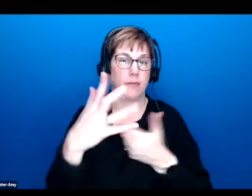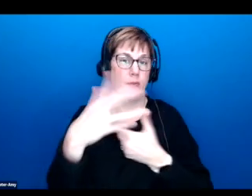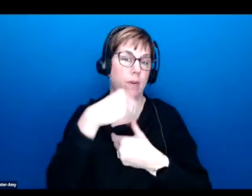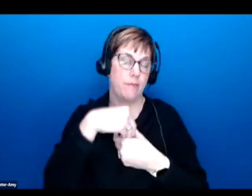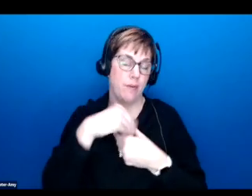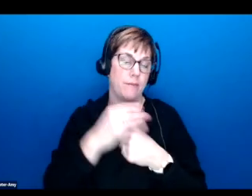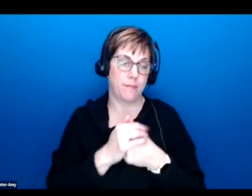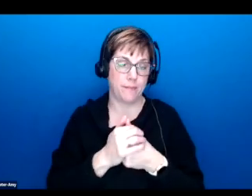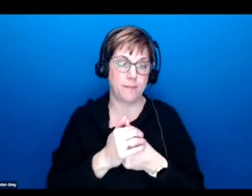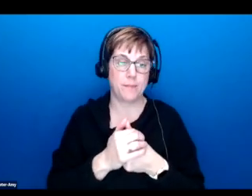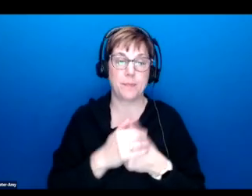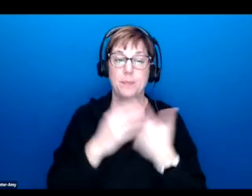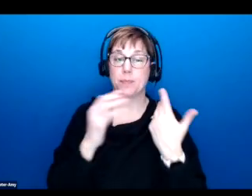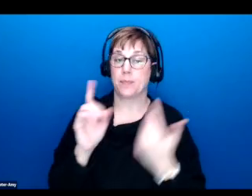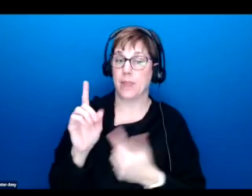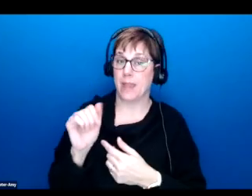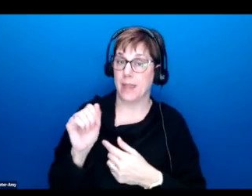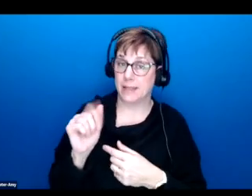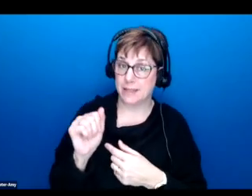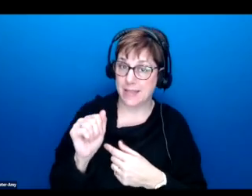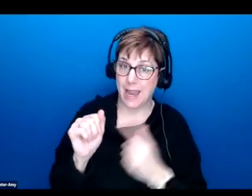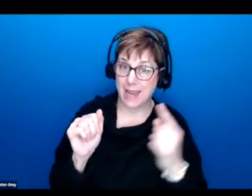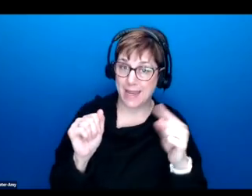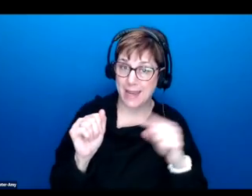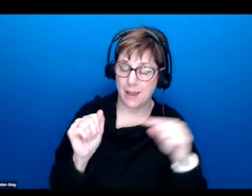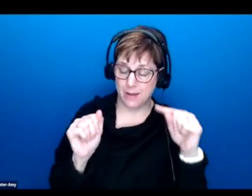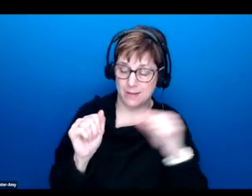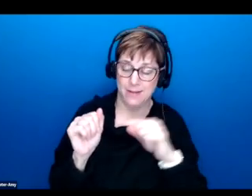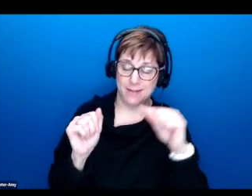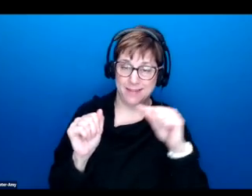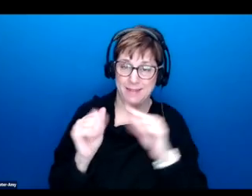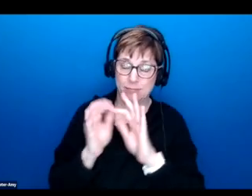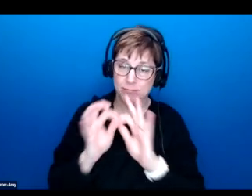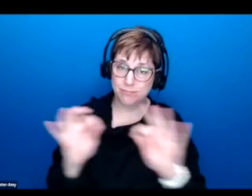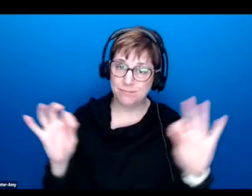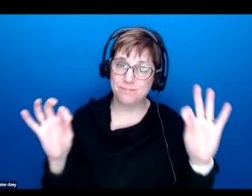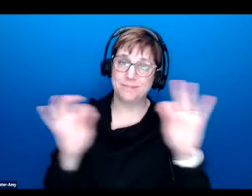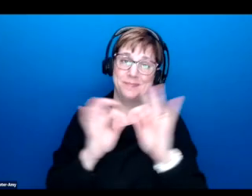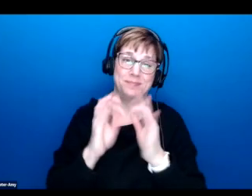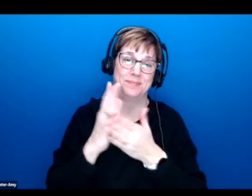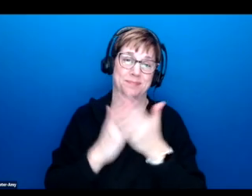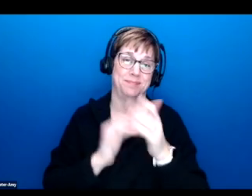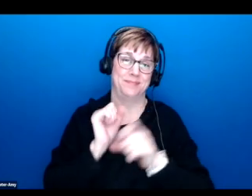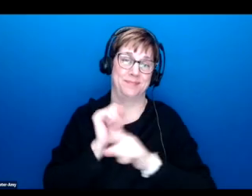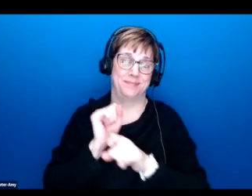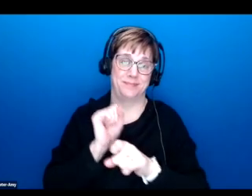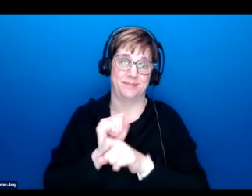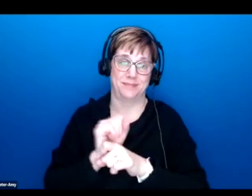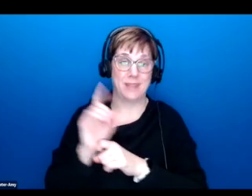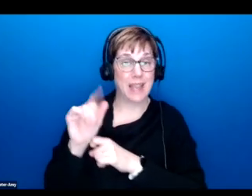But data is a really key piece of this work. Data helps us understand where